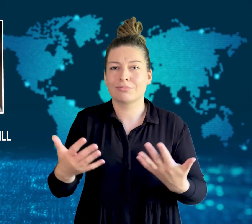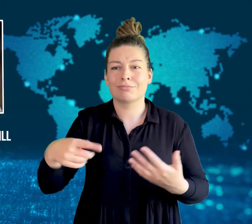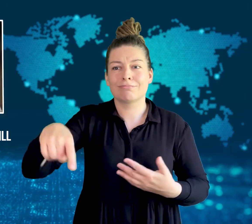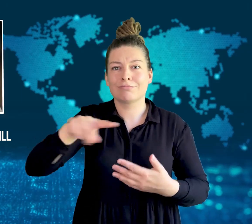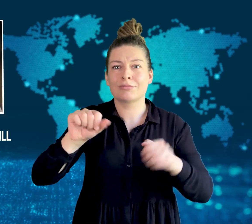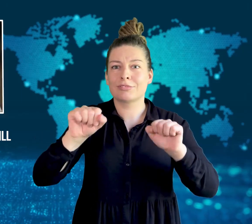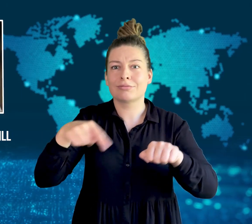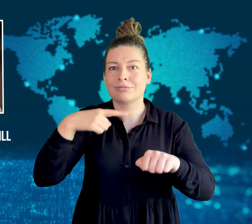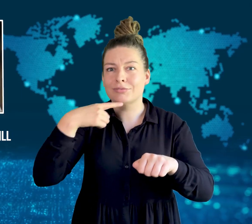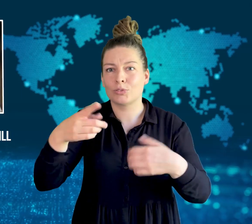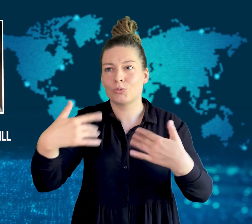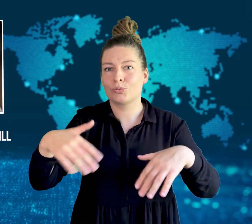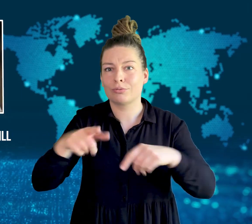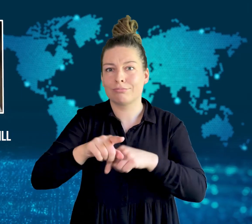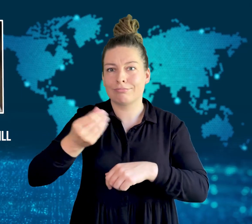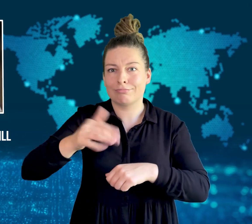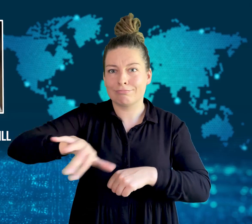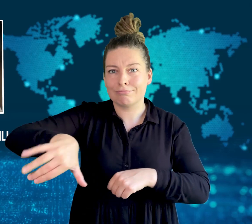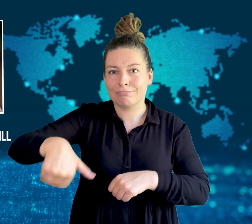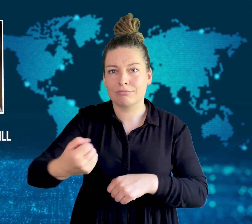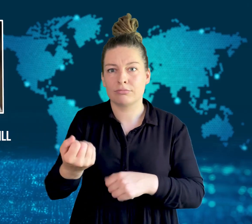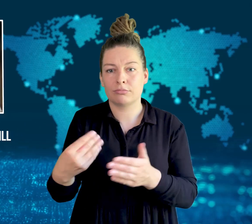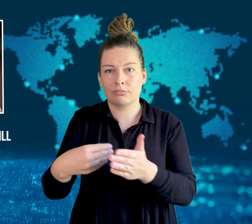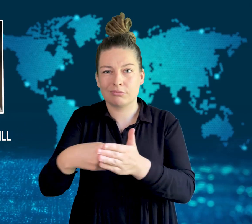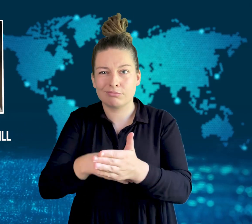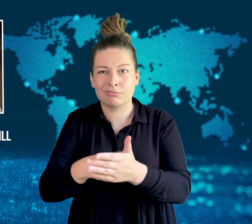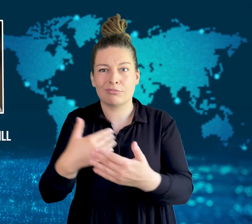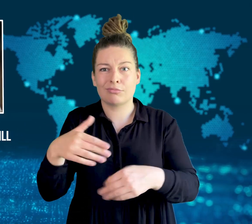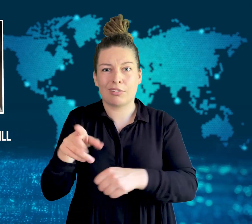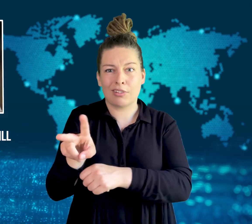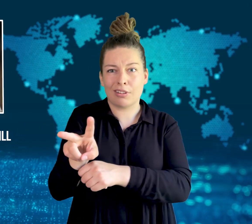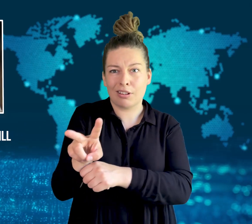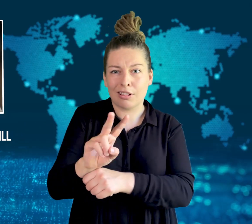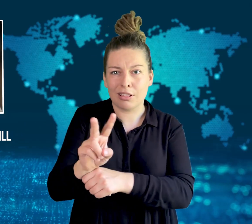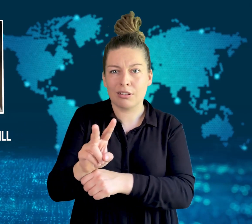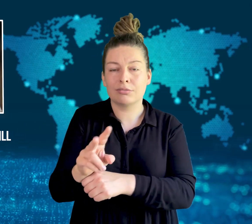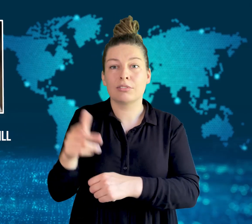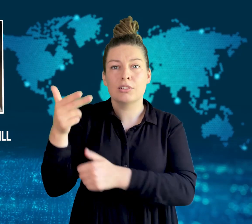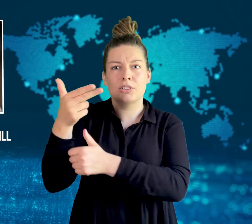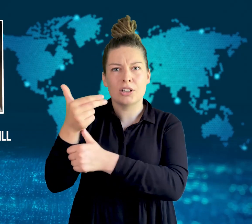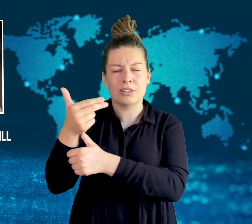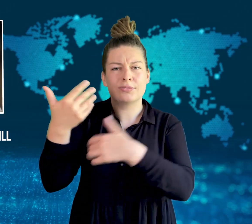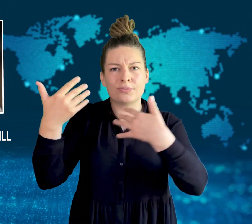from the fraudulent guest.